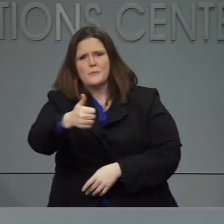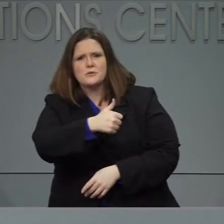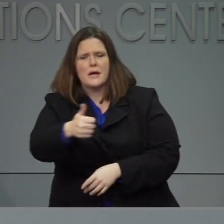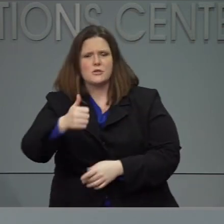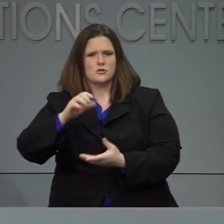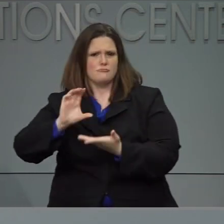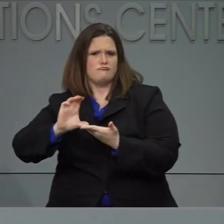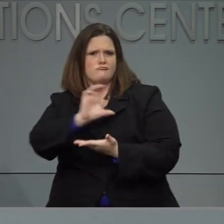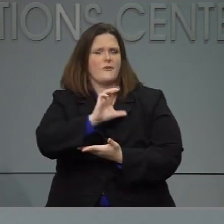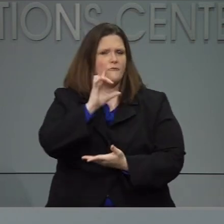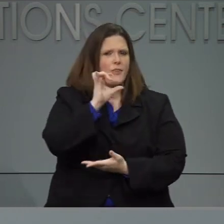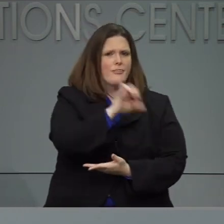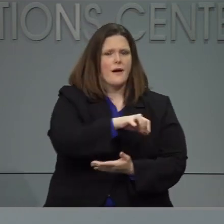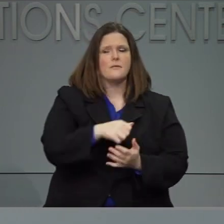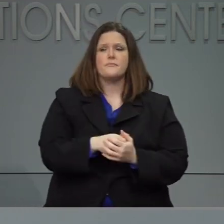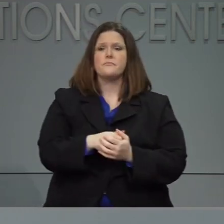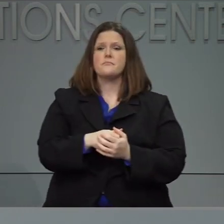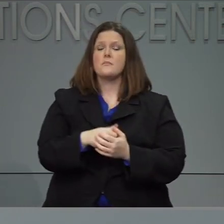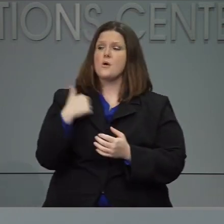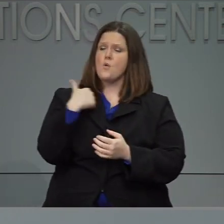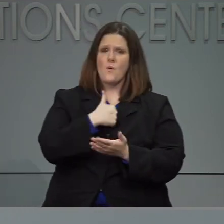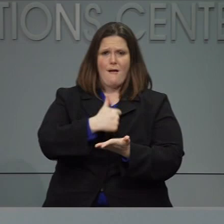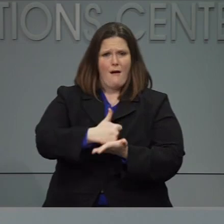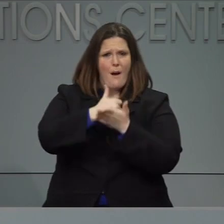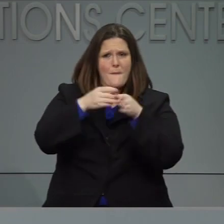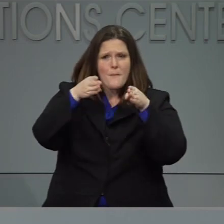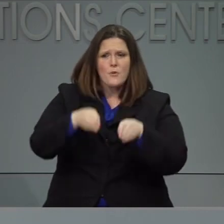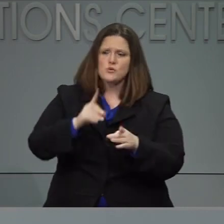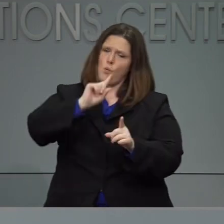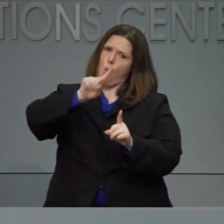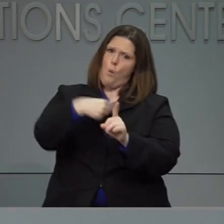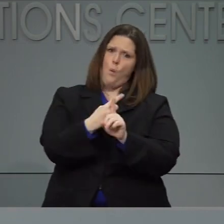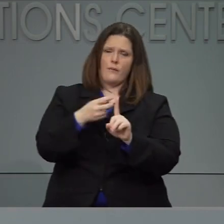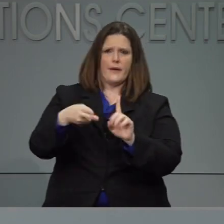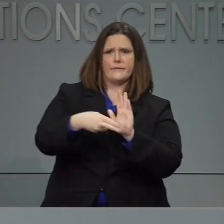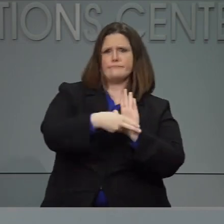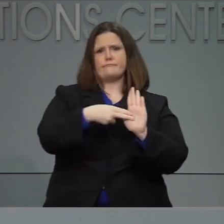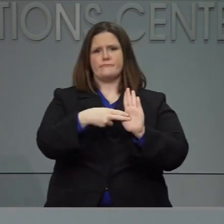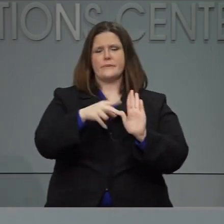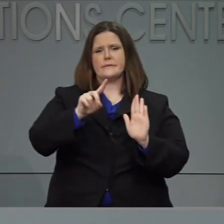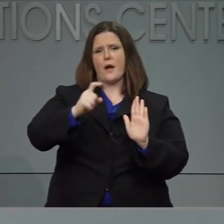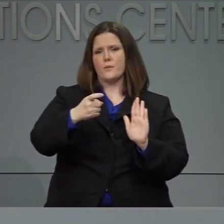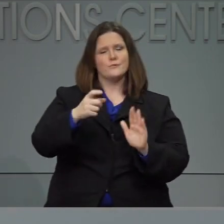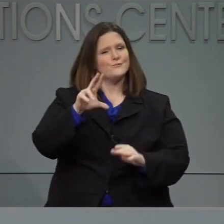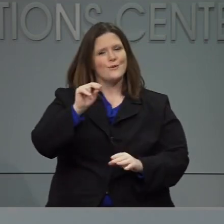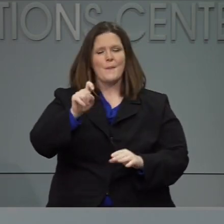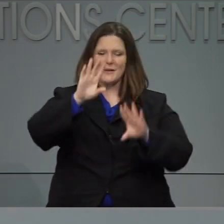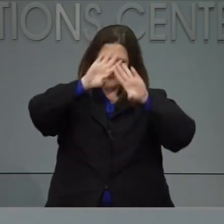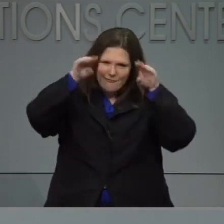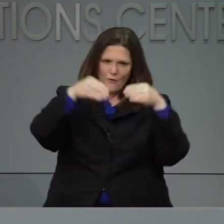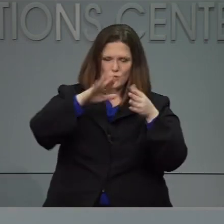DIAGNOSIS. WE HAVE TO TREAT THE WHOLE PERSON. PEOPLE IN THESE TARGETED COUNTIES WHO ARE STRUGGLING TO